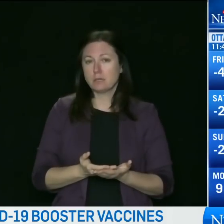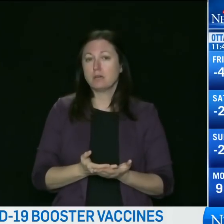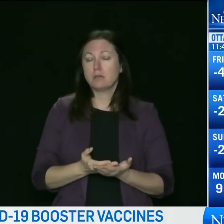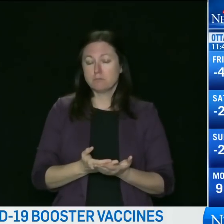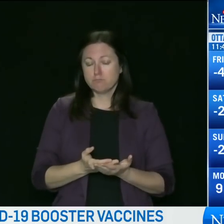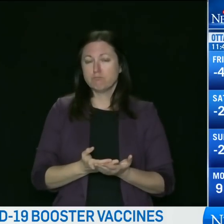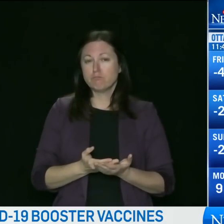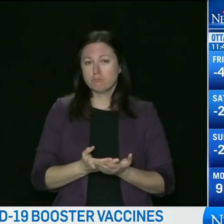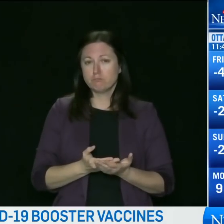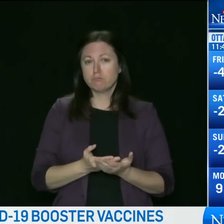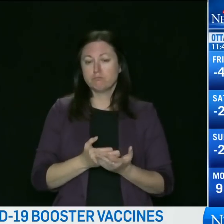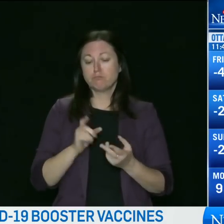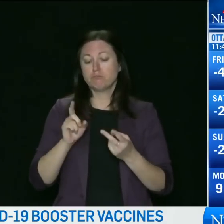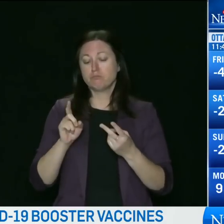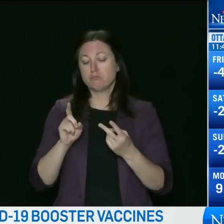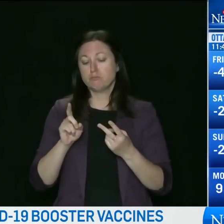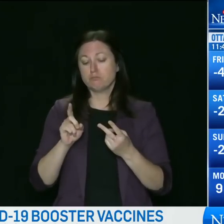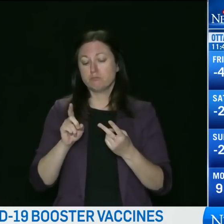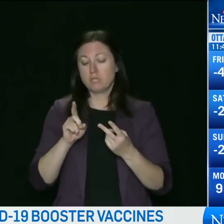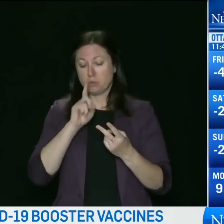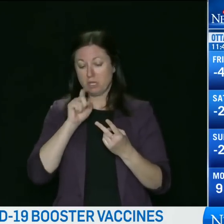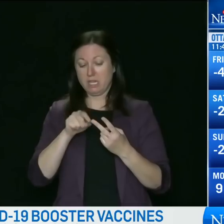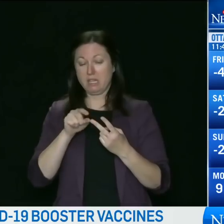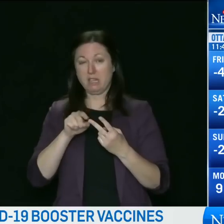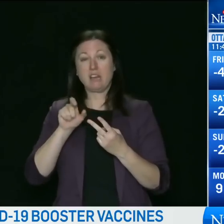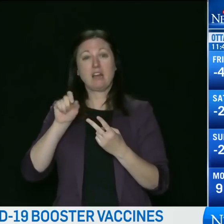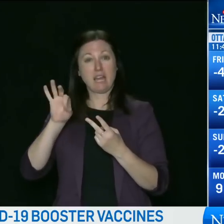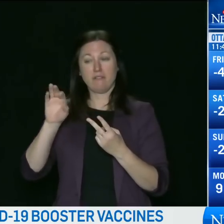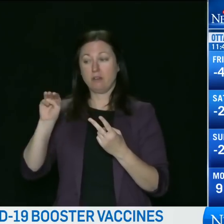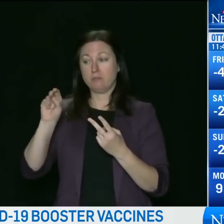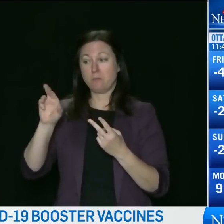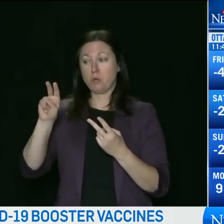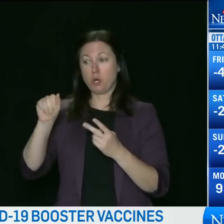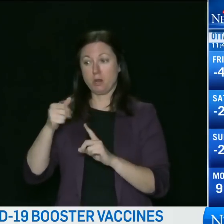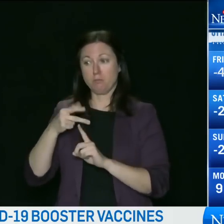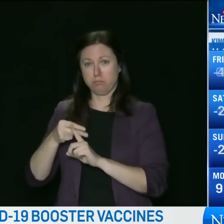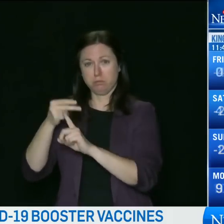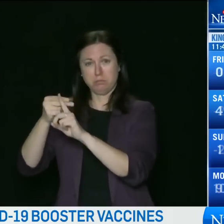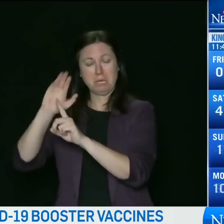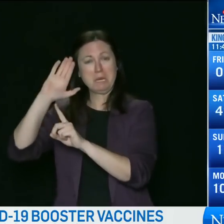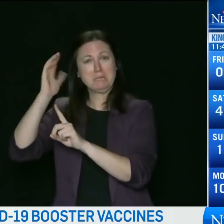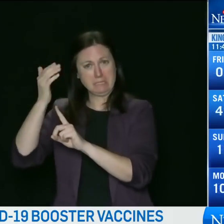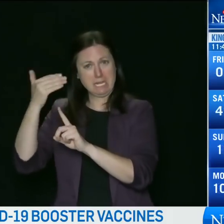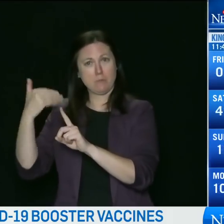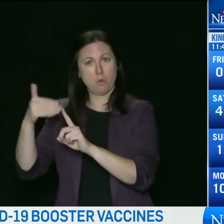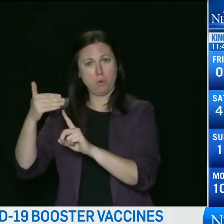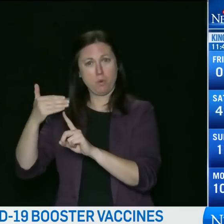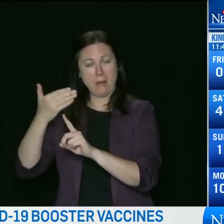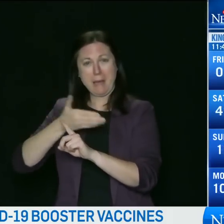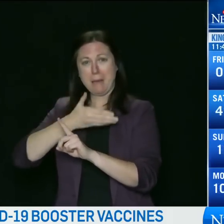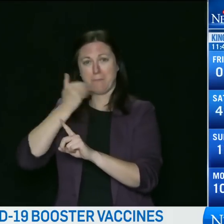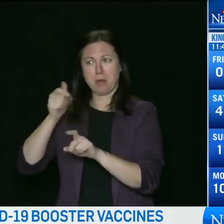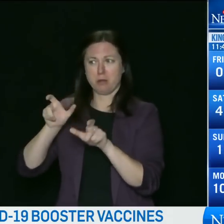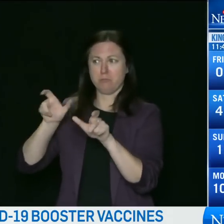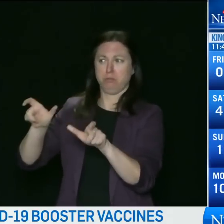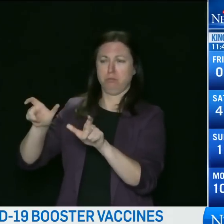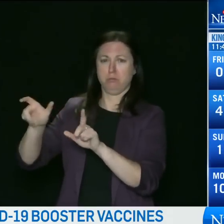AND THE EVIDENCE SHOWS THAT THE